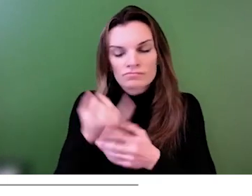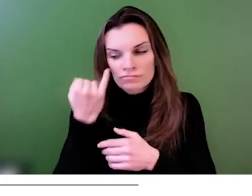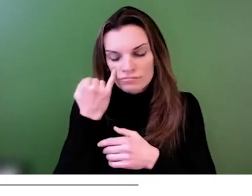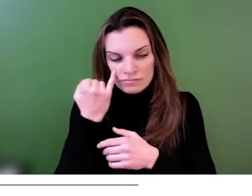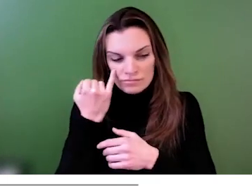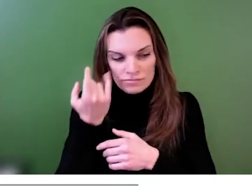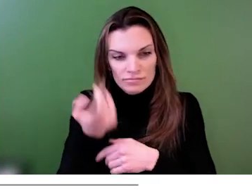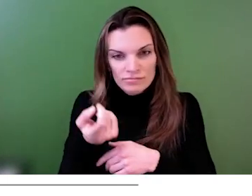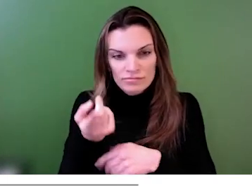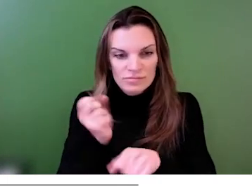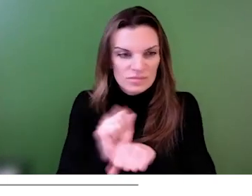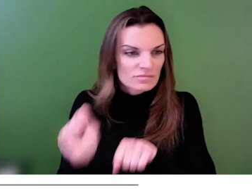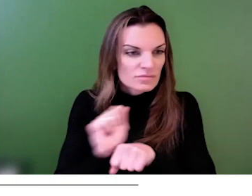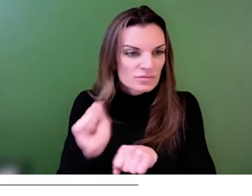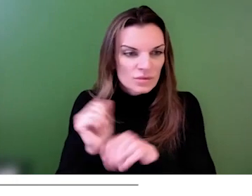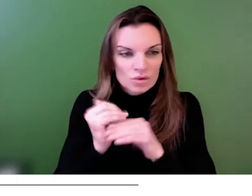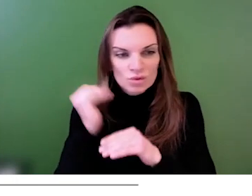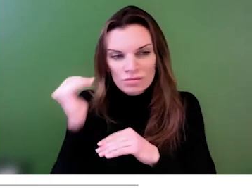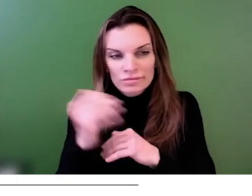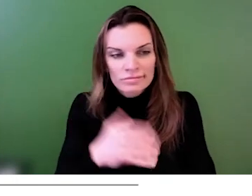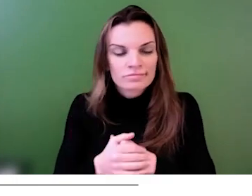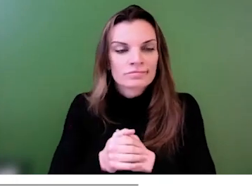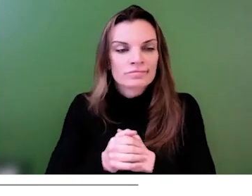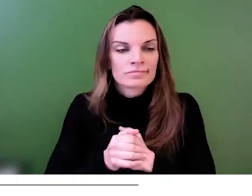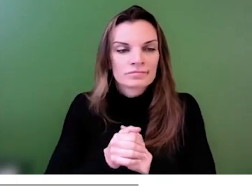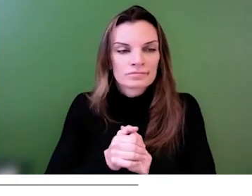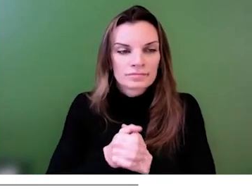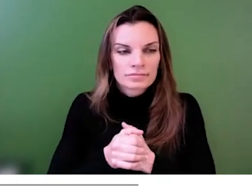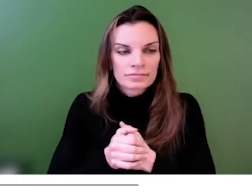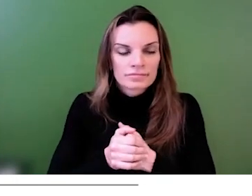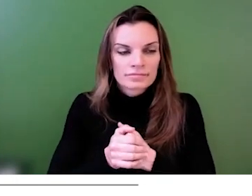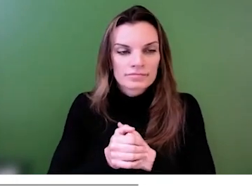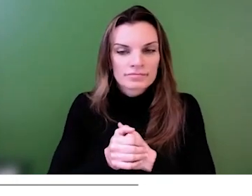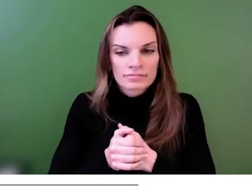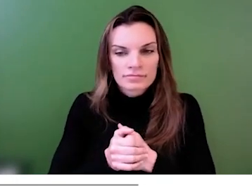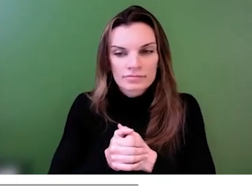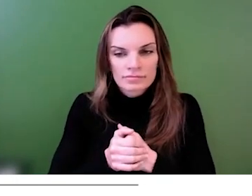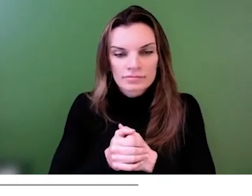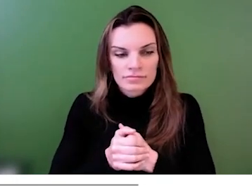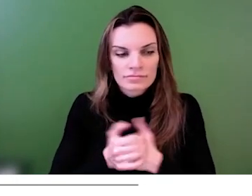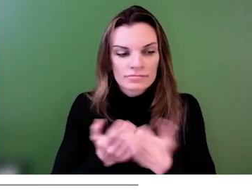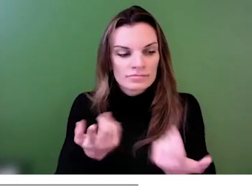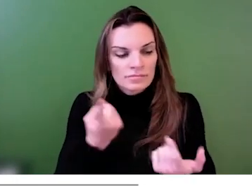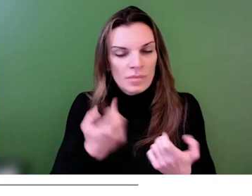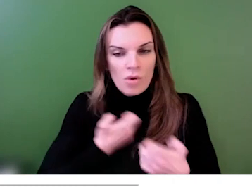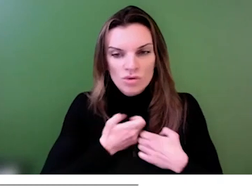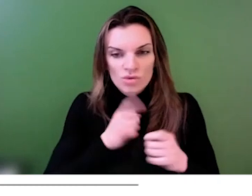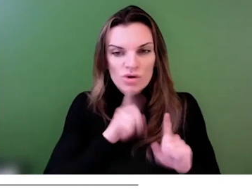work too much, if you have an emotional reaction and a lot of